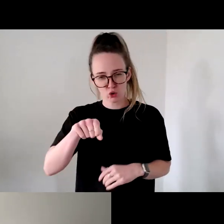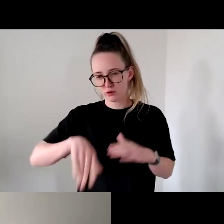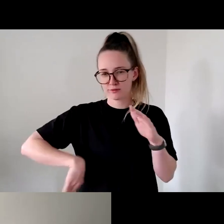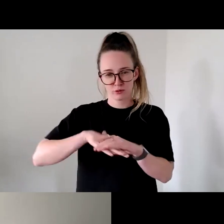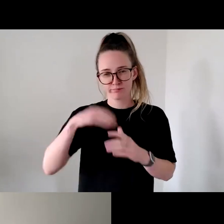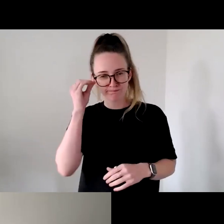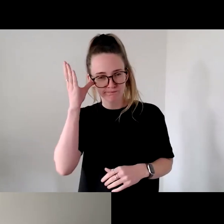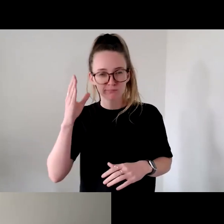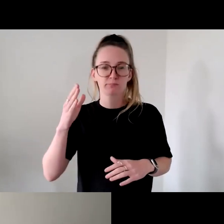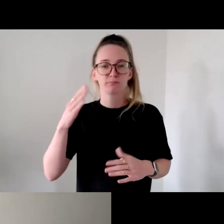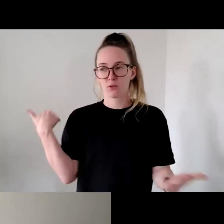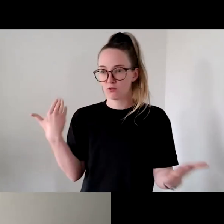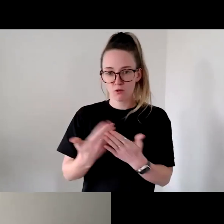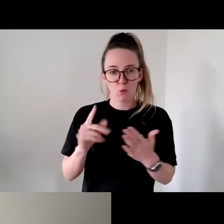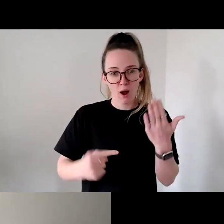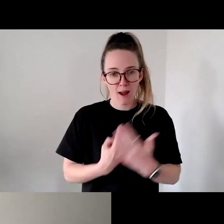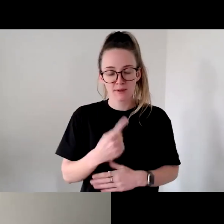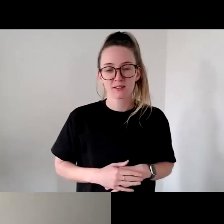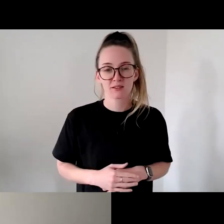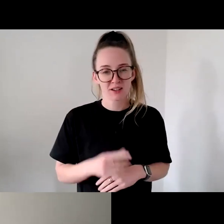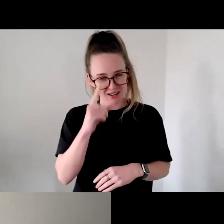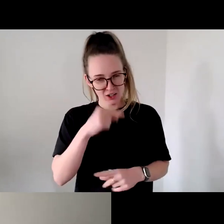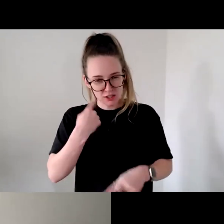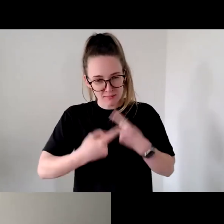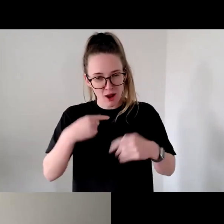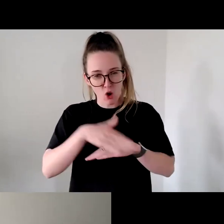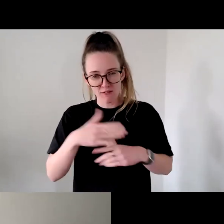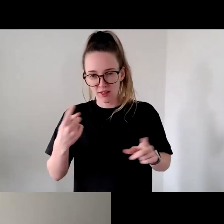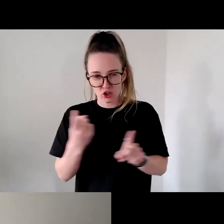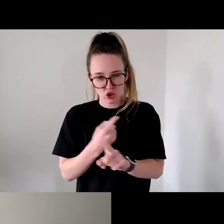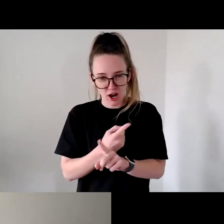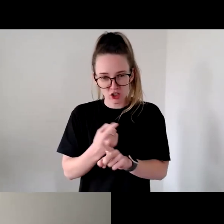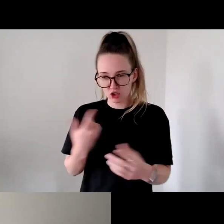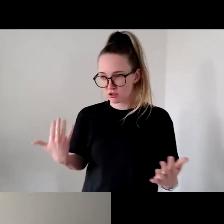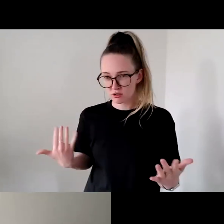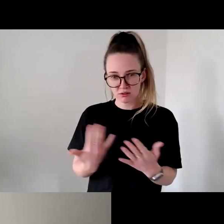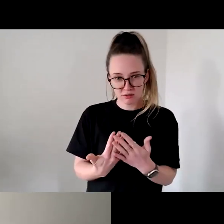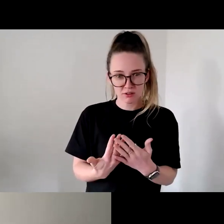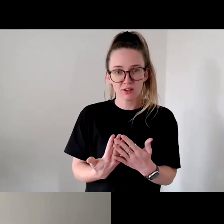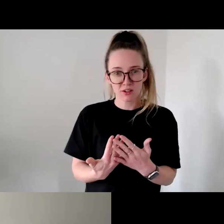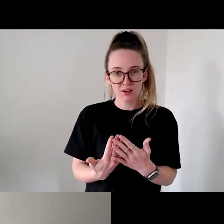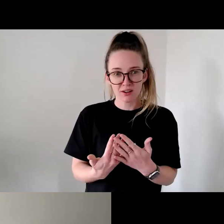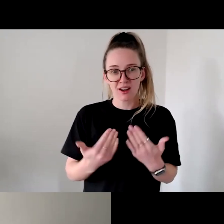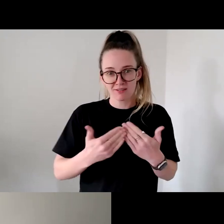Can you take us through some of the changes that the screen industry has had and lead on over that